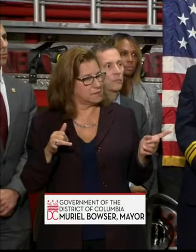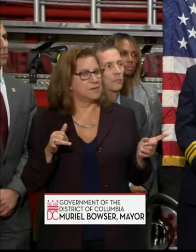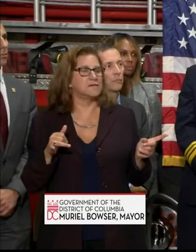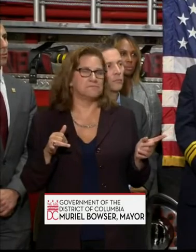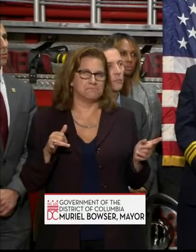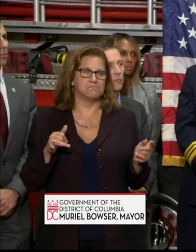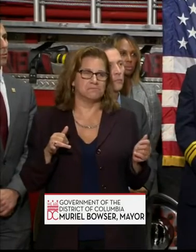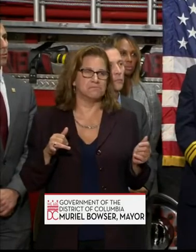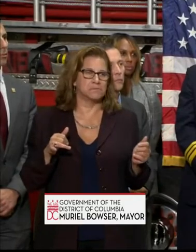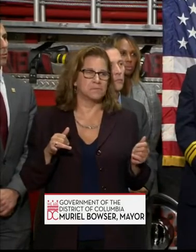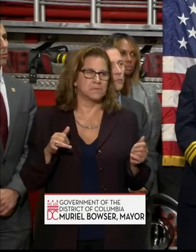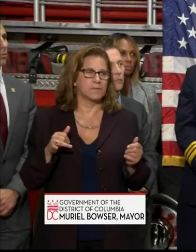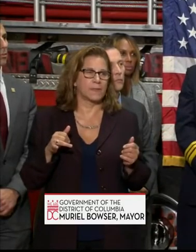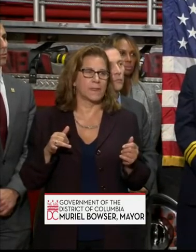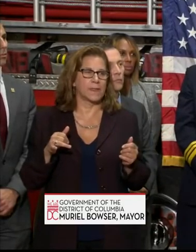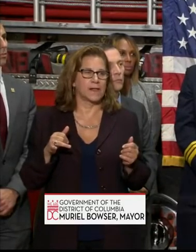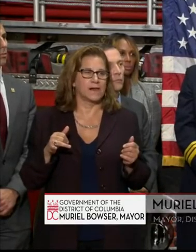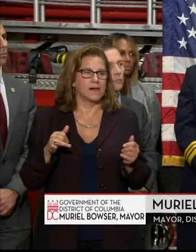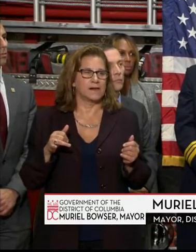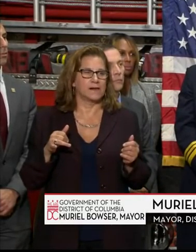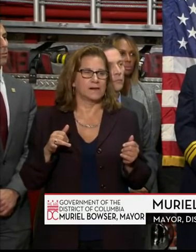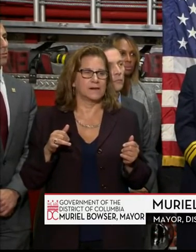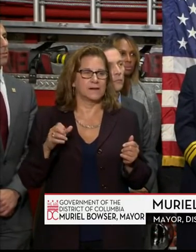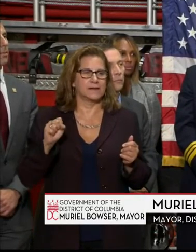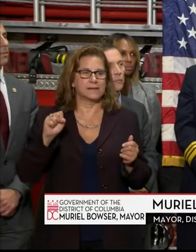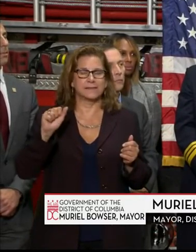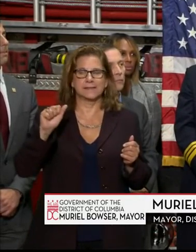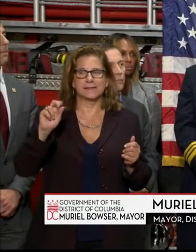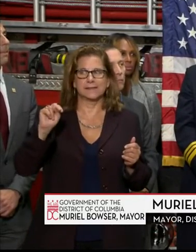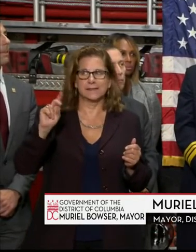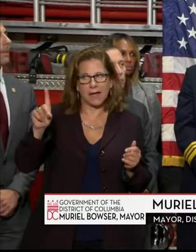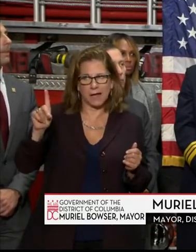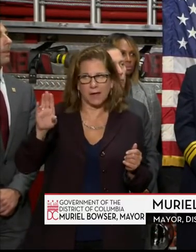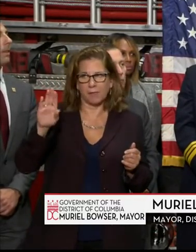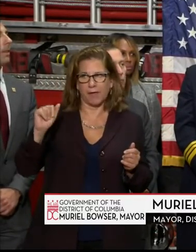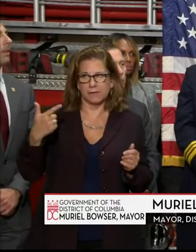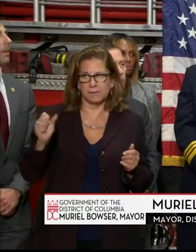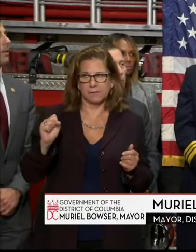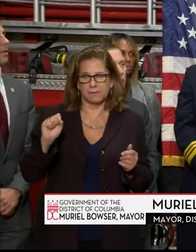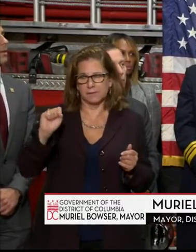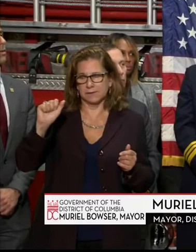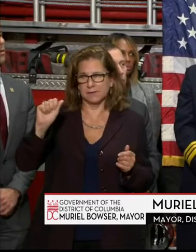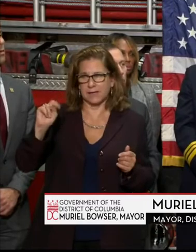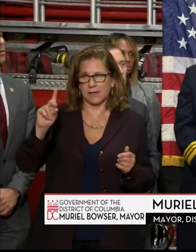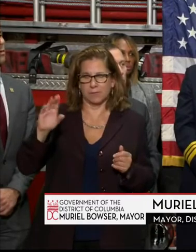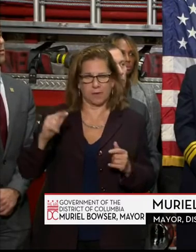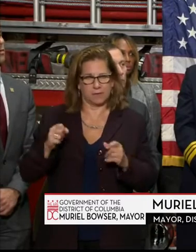NOTICING A SAND BAG PICKUP LOCATION. WE'RE TRYING TO GET IT AS LOCALIZED AS POSSIBLE.